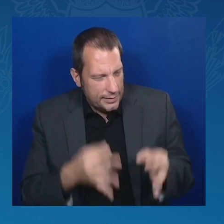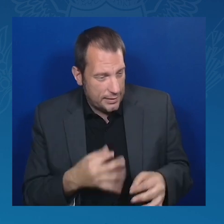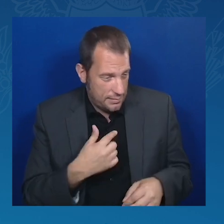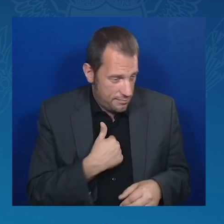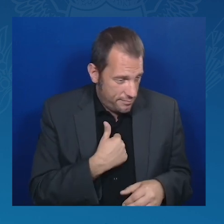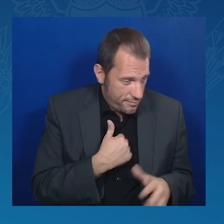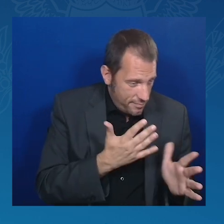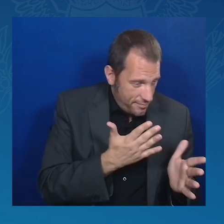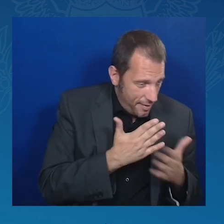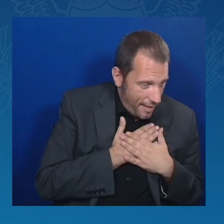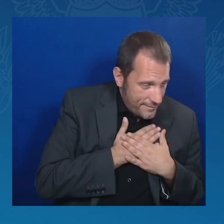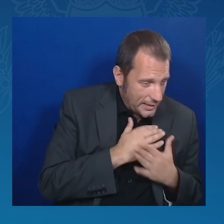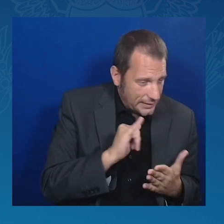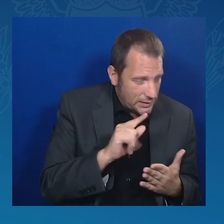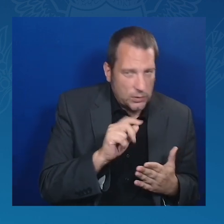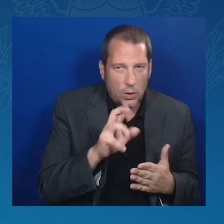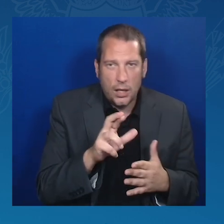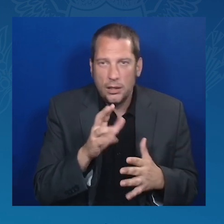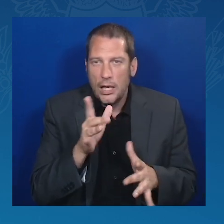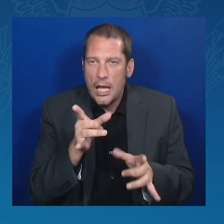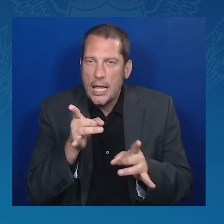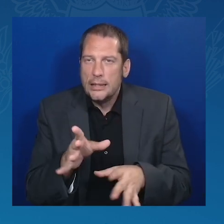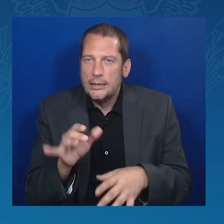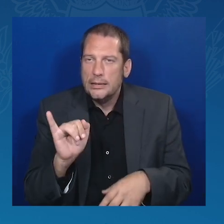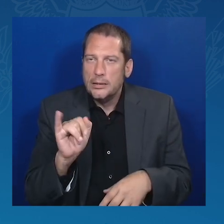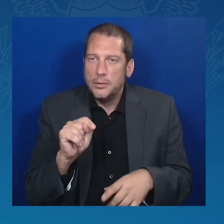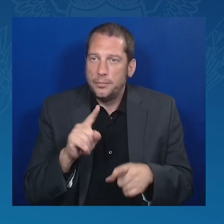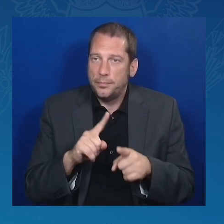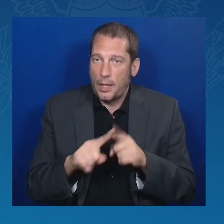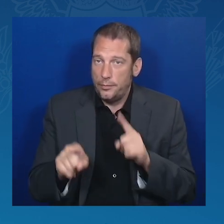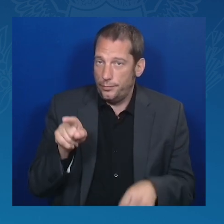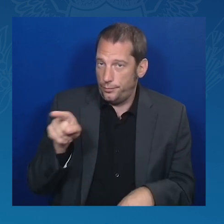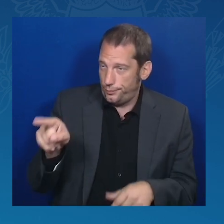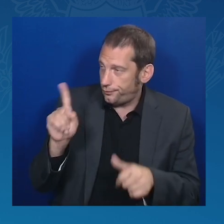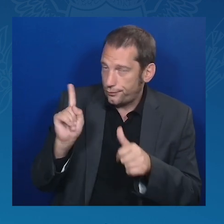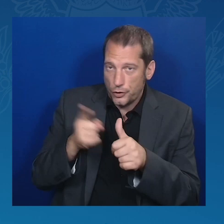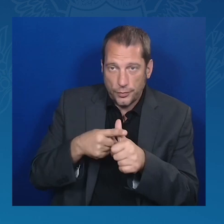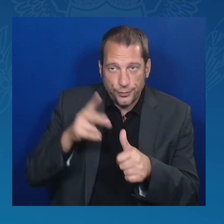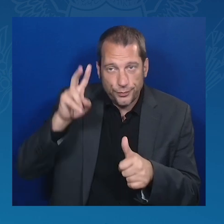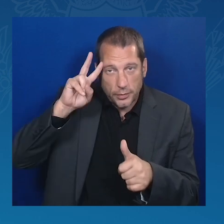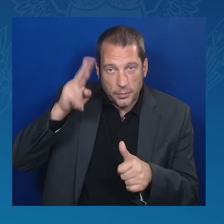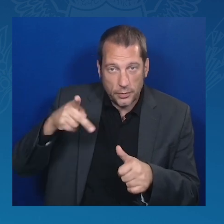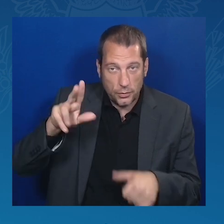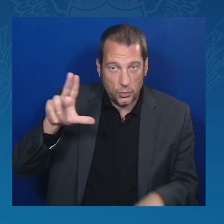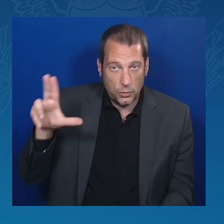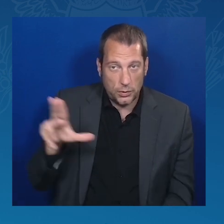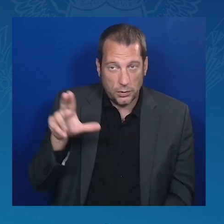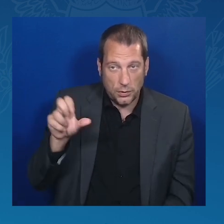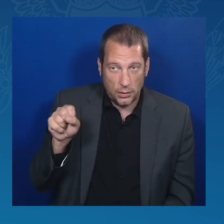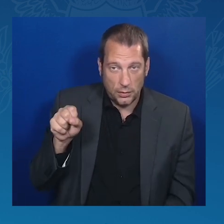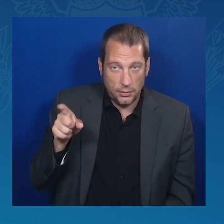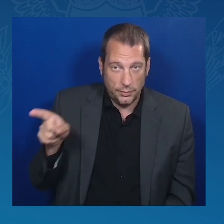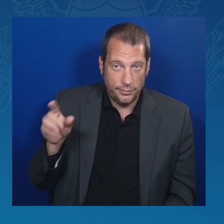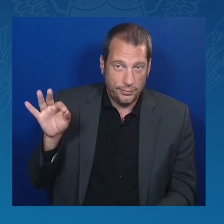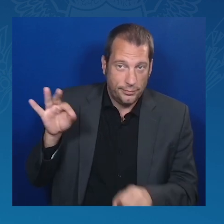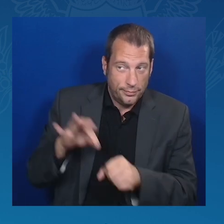Sorry. You were the first vice president of the United States to visit an abortion clinic, traveling earlier this year to a Planned Parenthood in Minnesota will say,